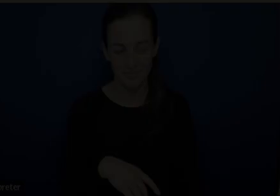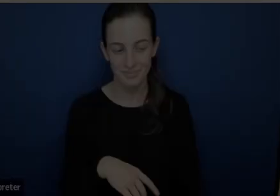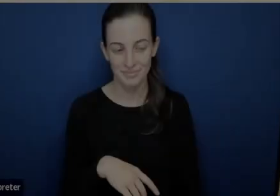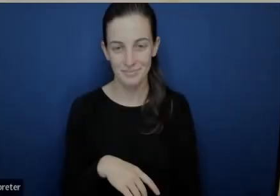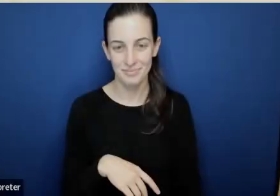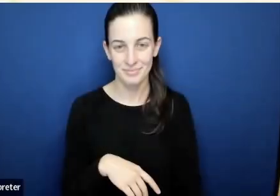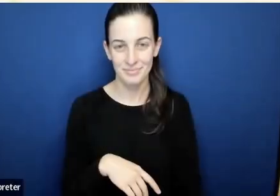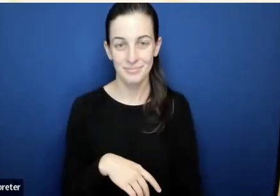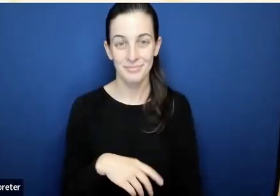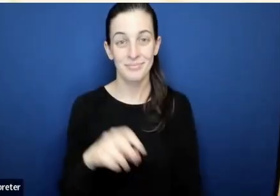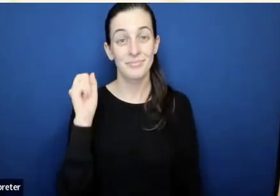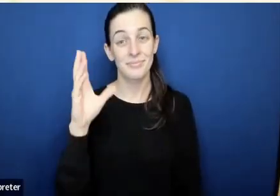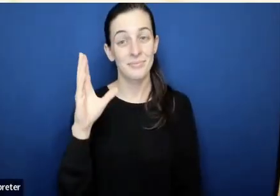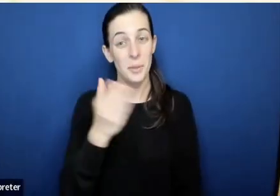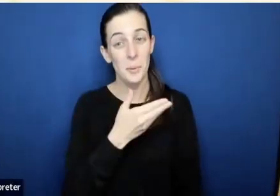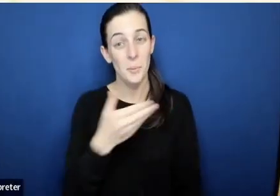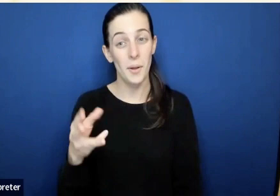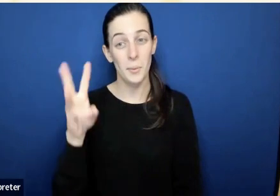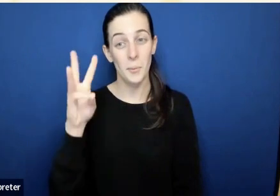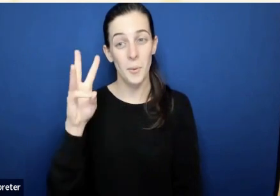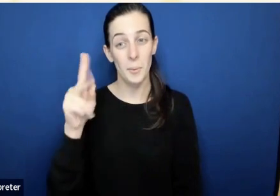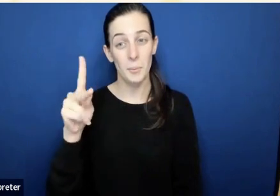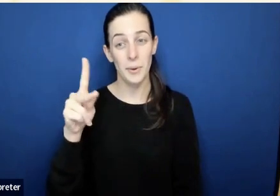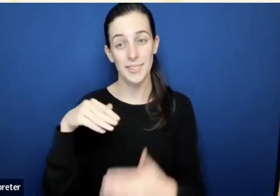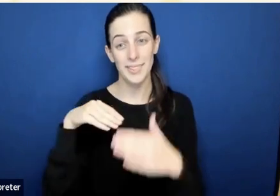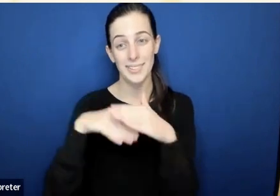Welcome to WordPress Accessibility Day 2023.